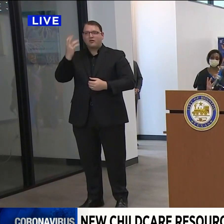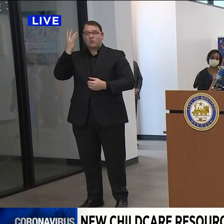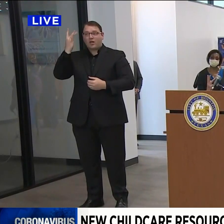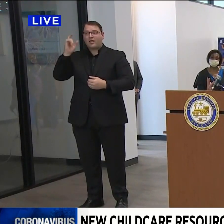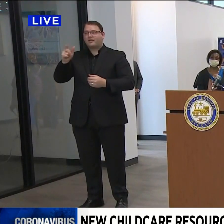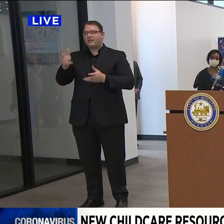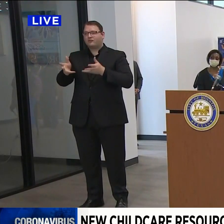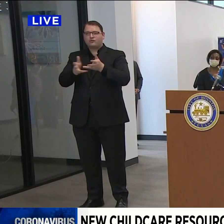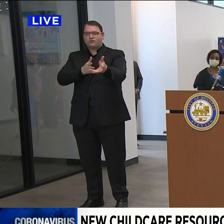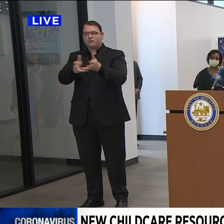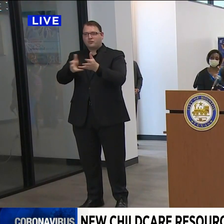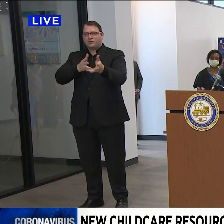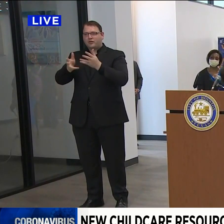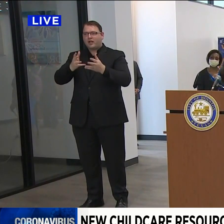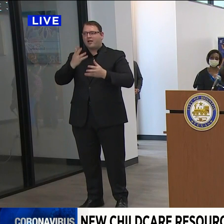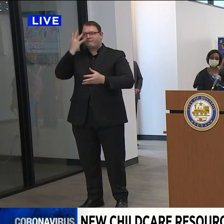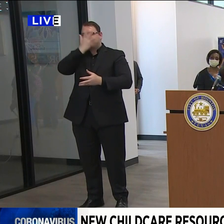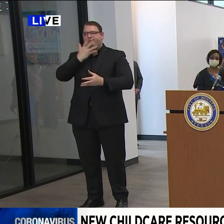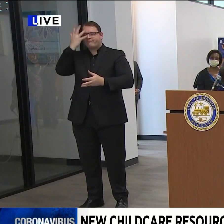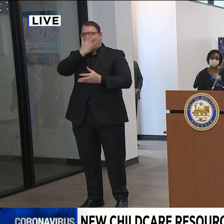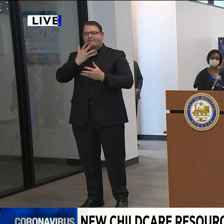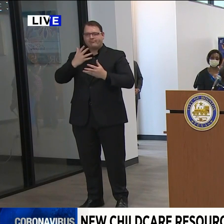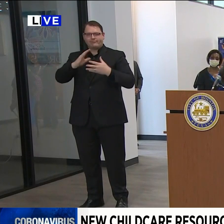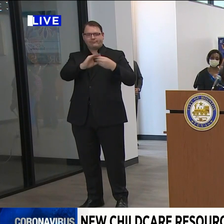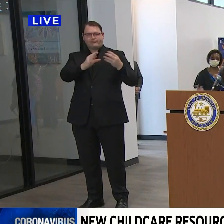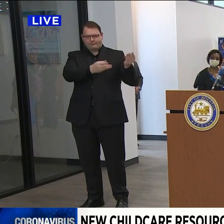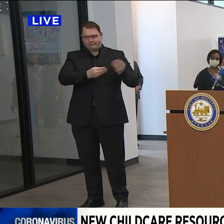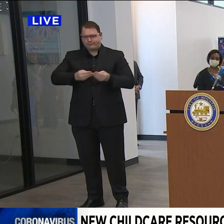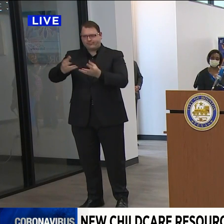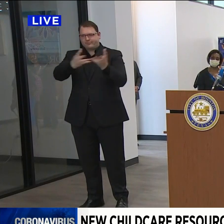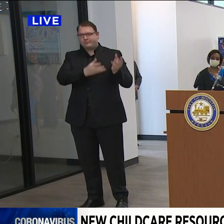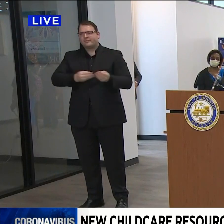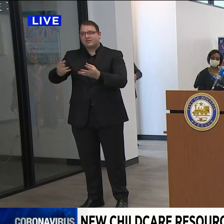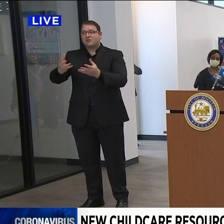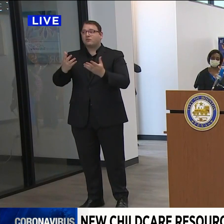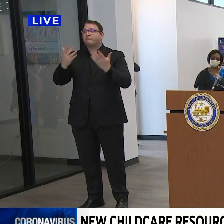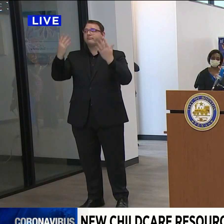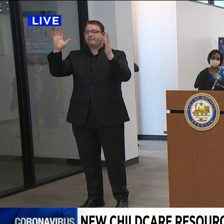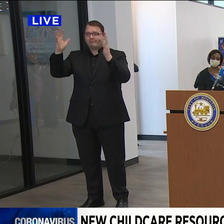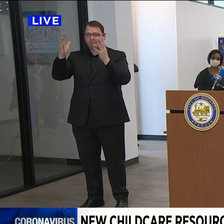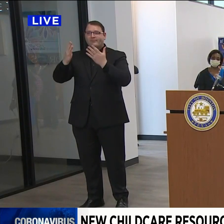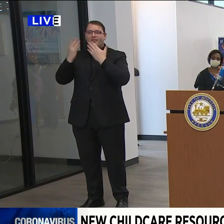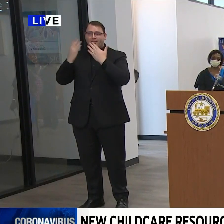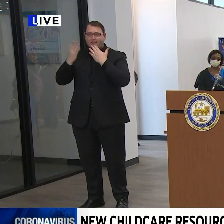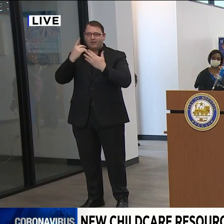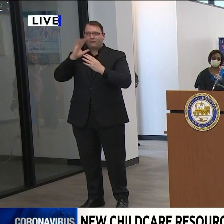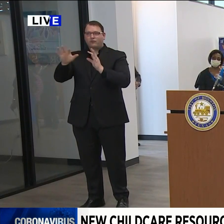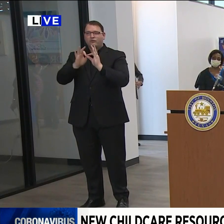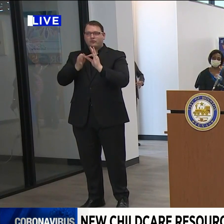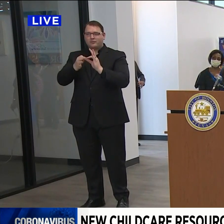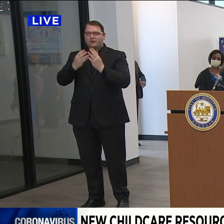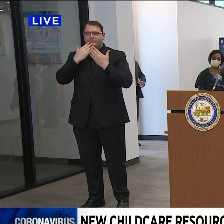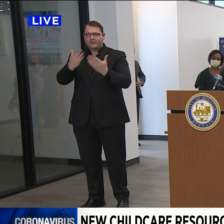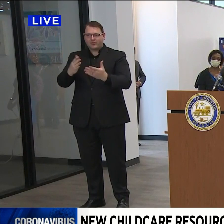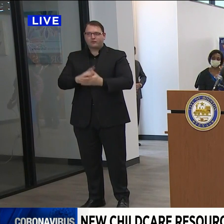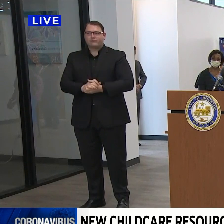Before we proceed I wanted Before we proceed I wanted to say that we have a wonderful an AFL interpreter here he’s an AFL interpreter here he’s not wearing a mask because he